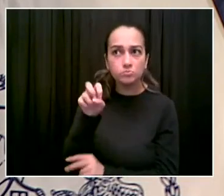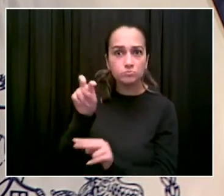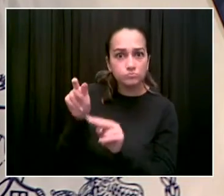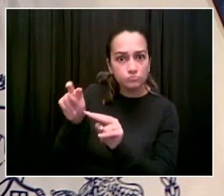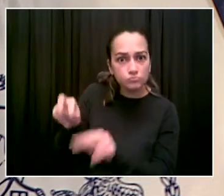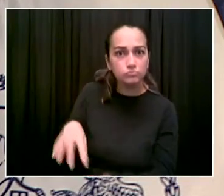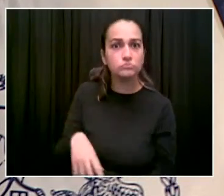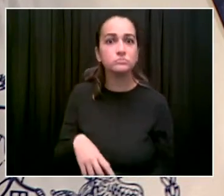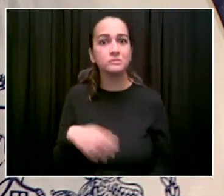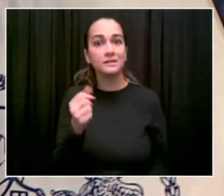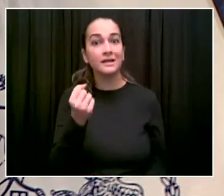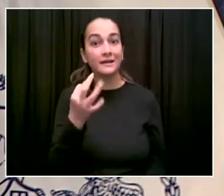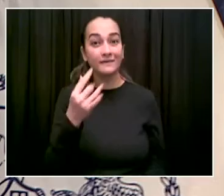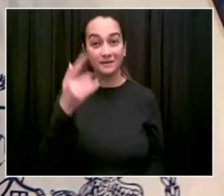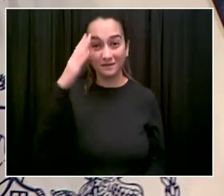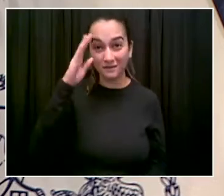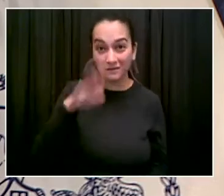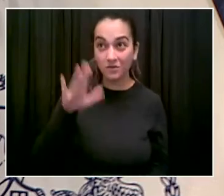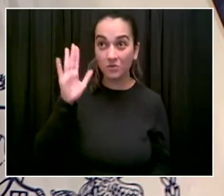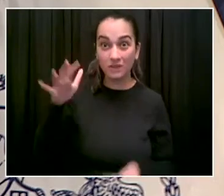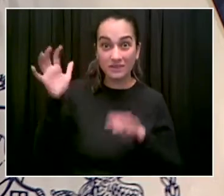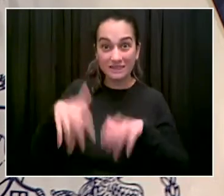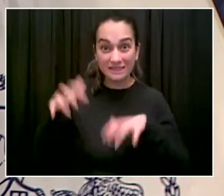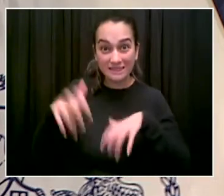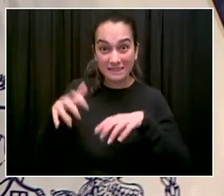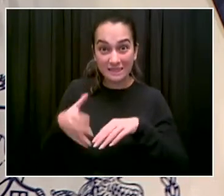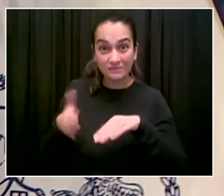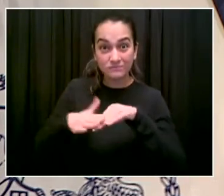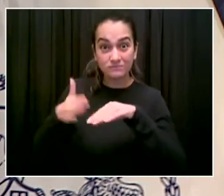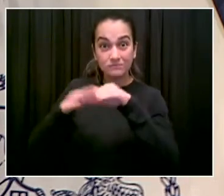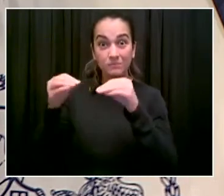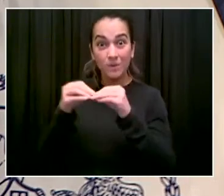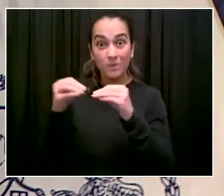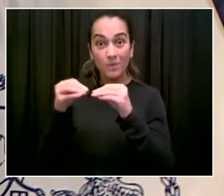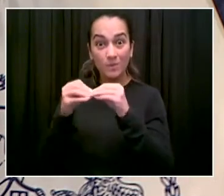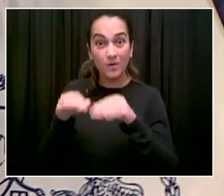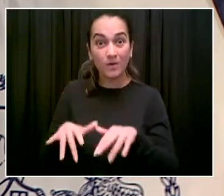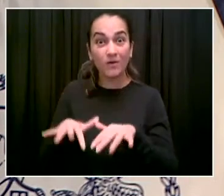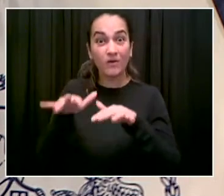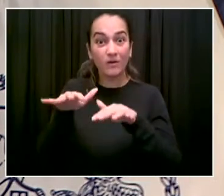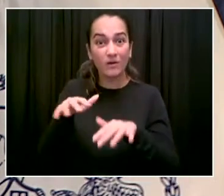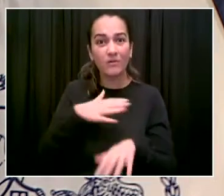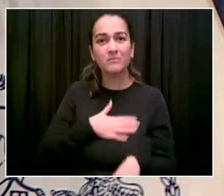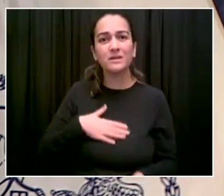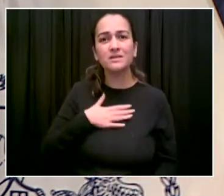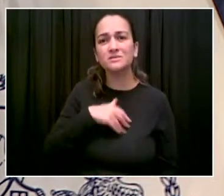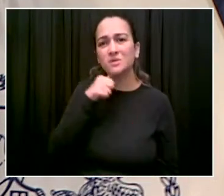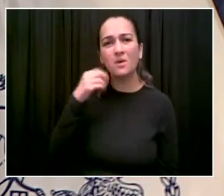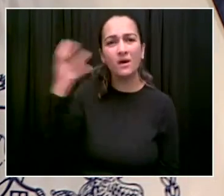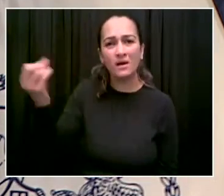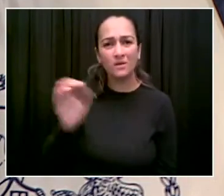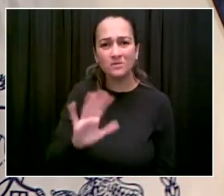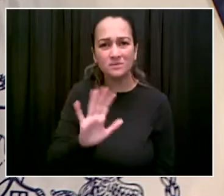OF RAIN AND YOU WILL SEE PLACES THAT FLOOD TEMPORARILY. BE CAREFUL AND DO NOT DRIVE INTO A ITSUATION WHERE